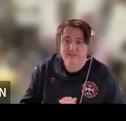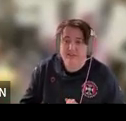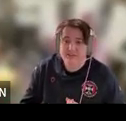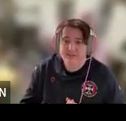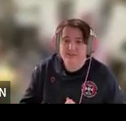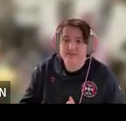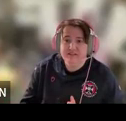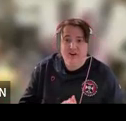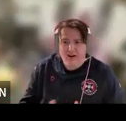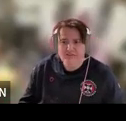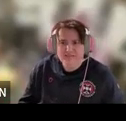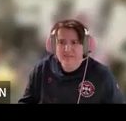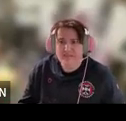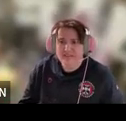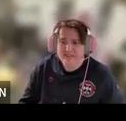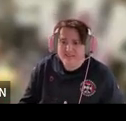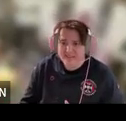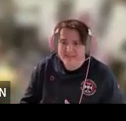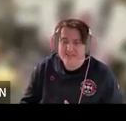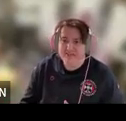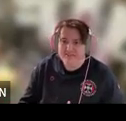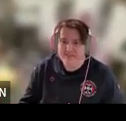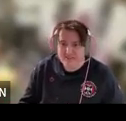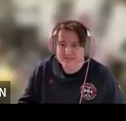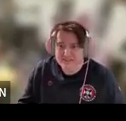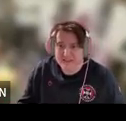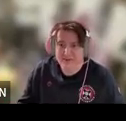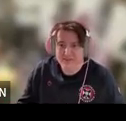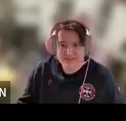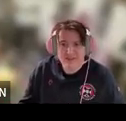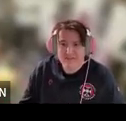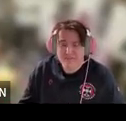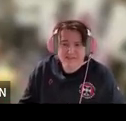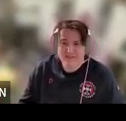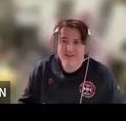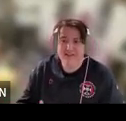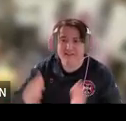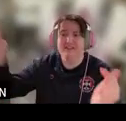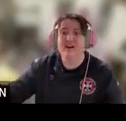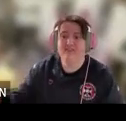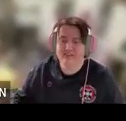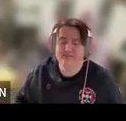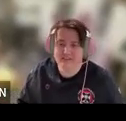enough." And she goes, "Are you disabled?" I said, "Yes." And she goes, "You're disabled. That's all that... It's, there's not an enough that you